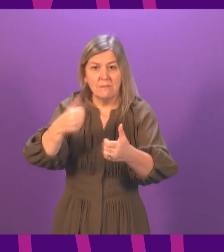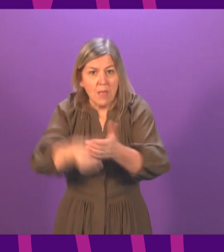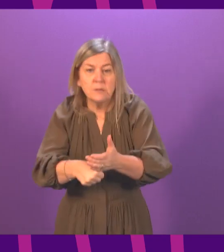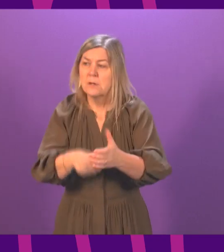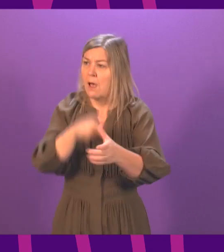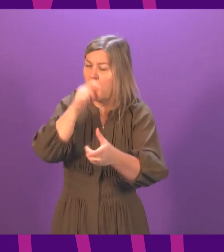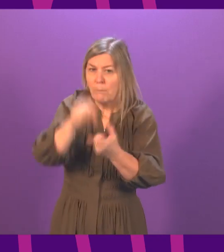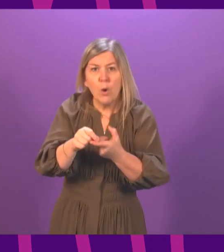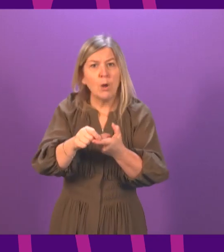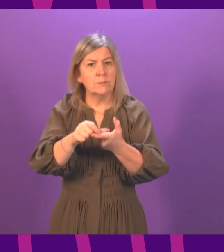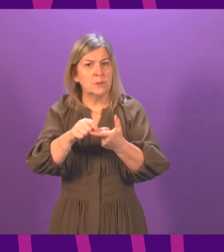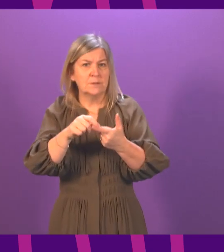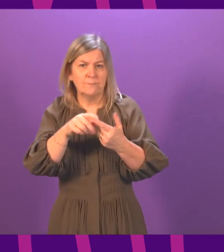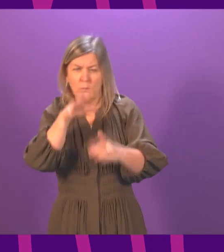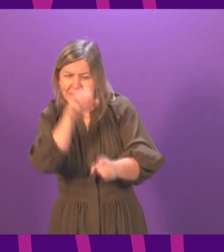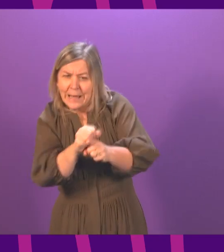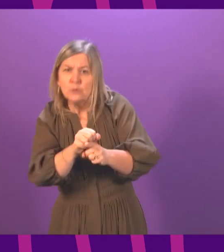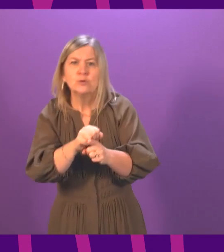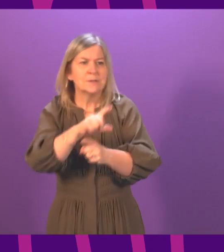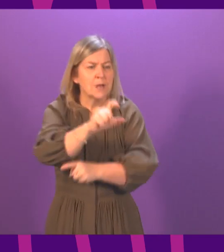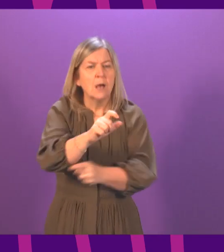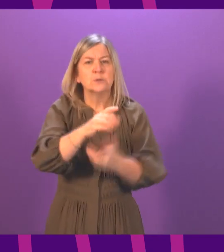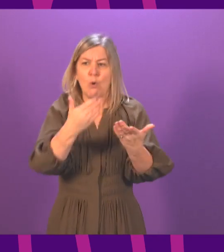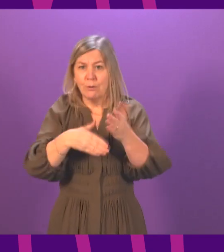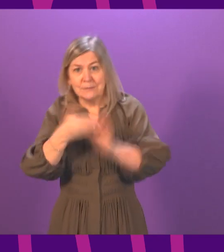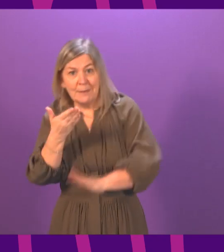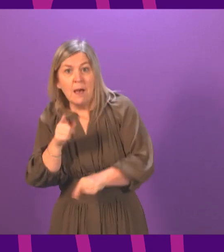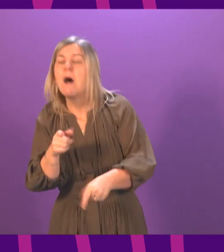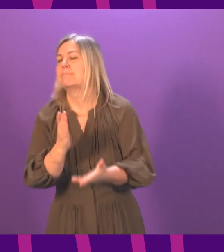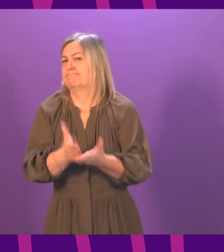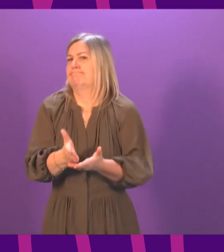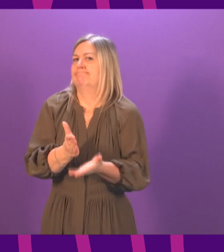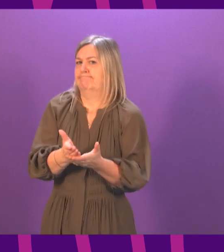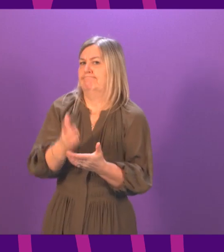a diagnostic appointment or treatment. I think that we all understand that.